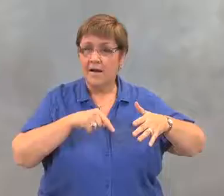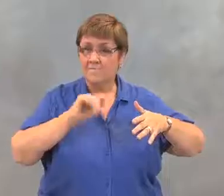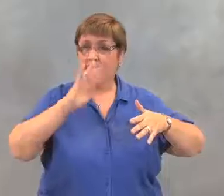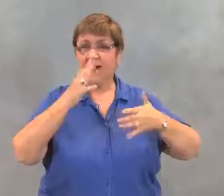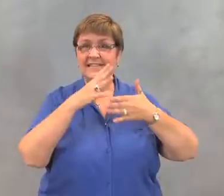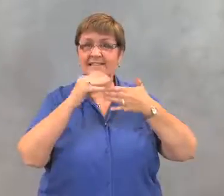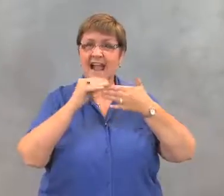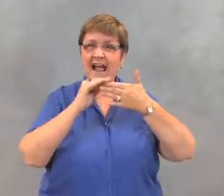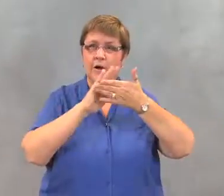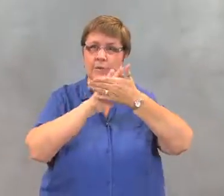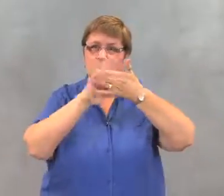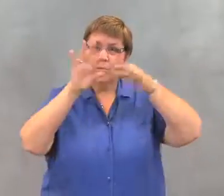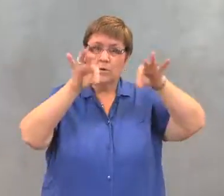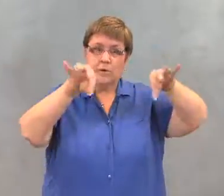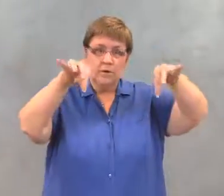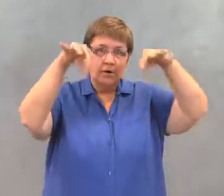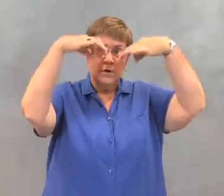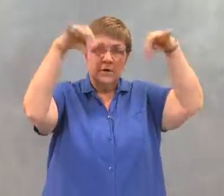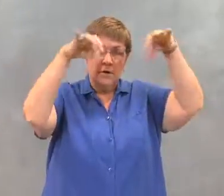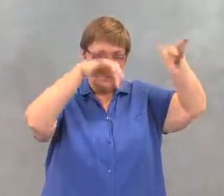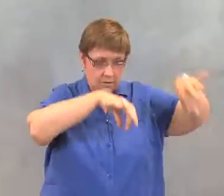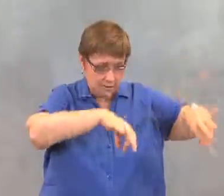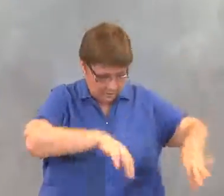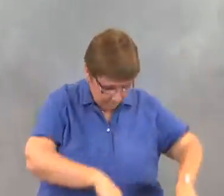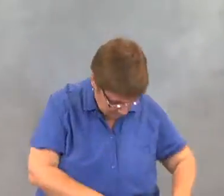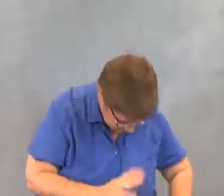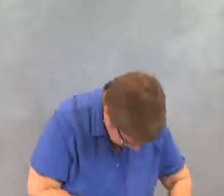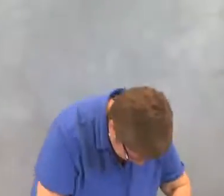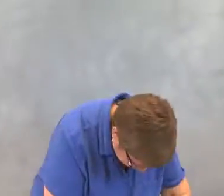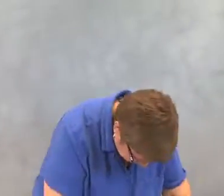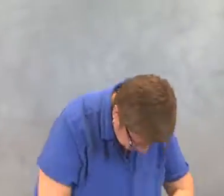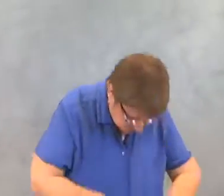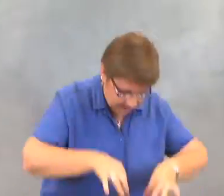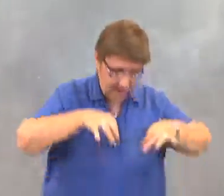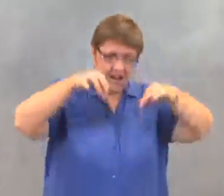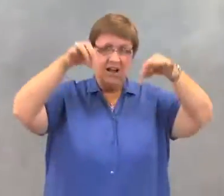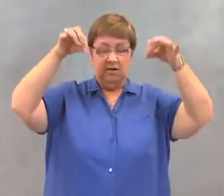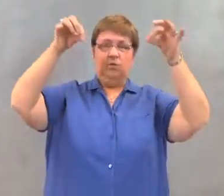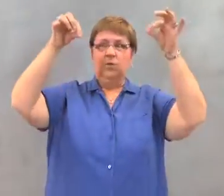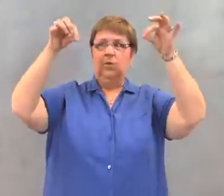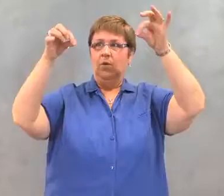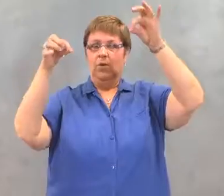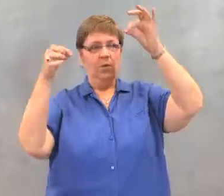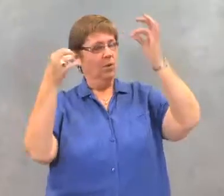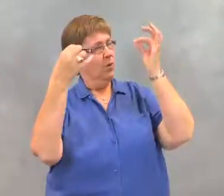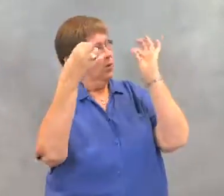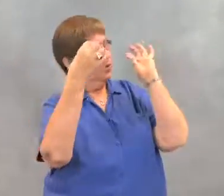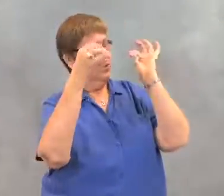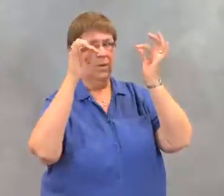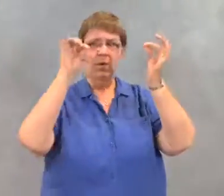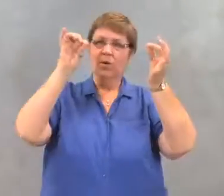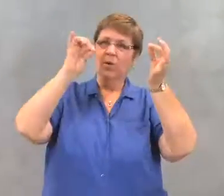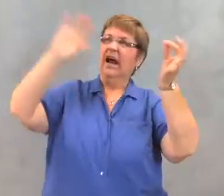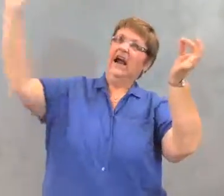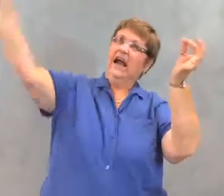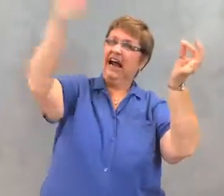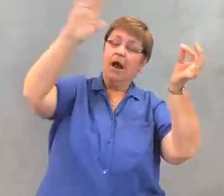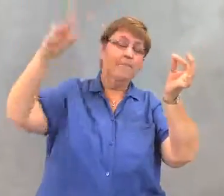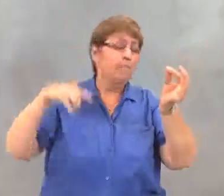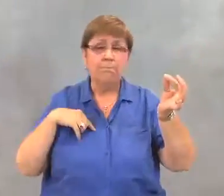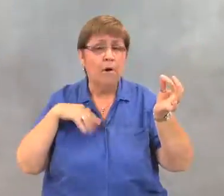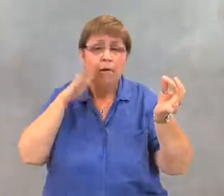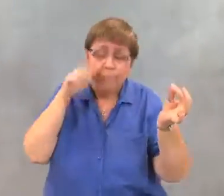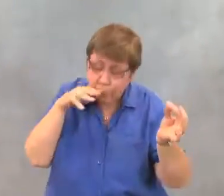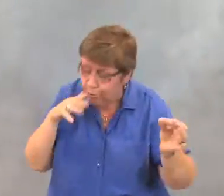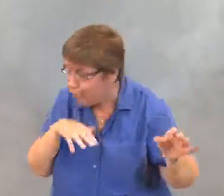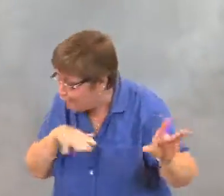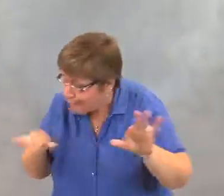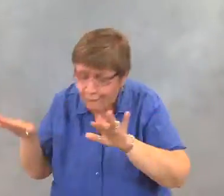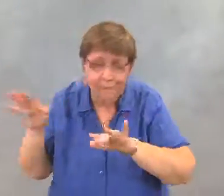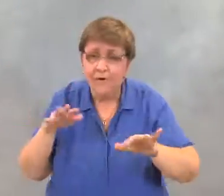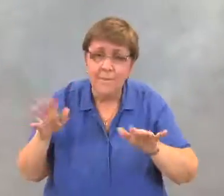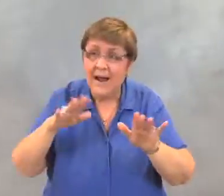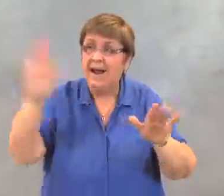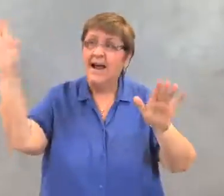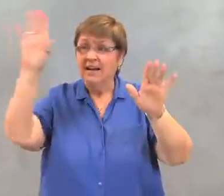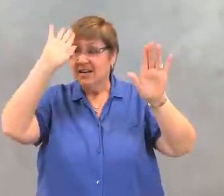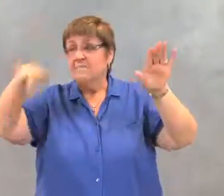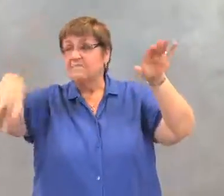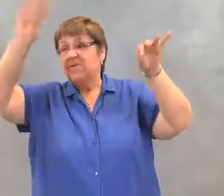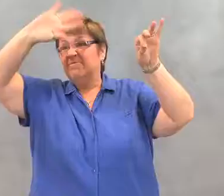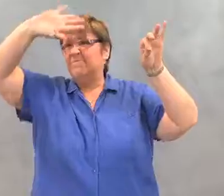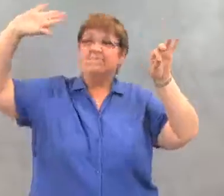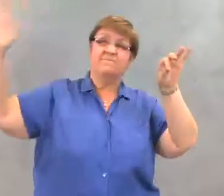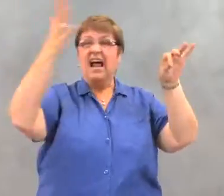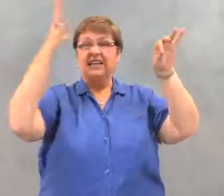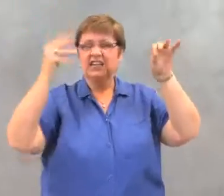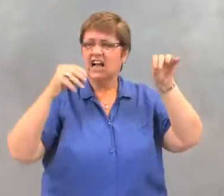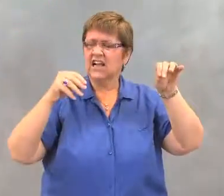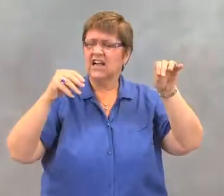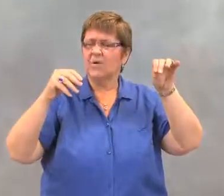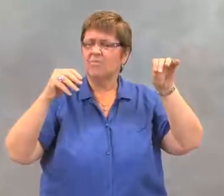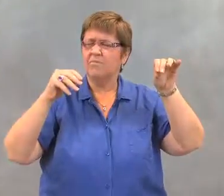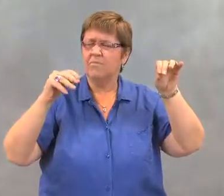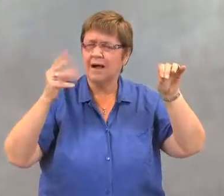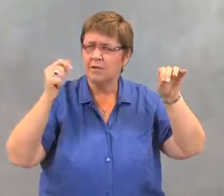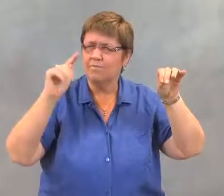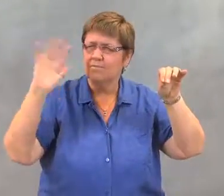He plucked out a $5 bill from the water. He looked it over.